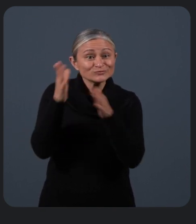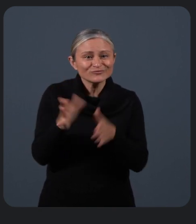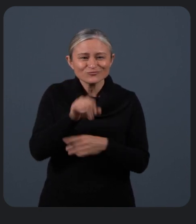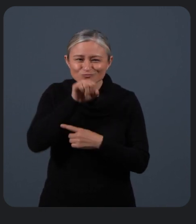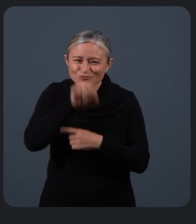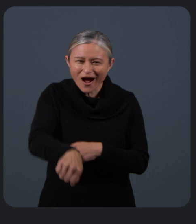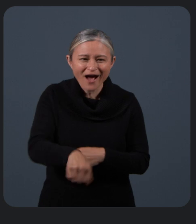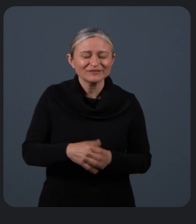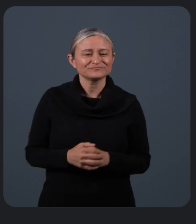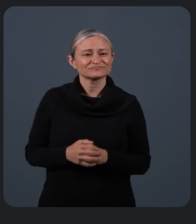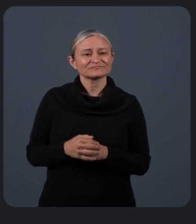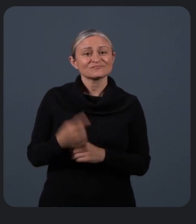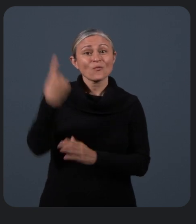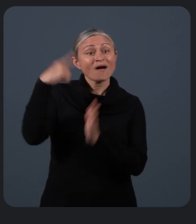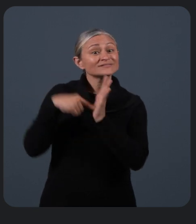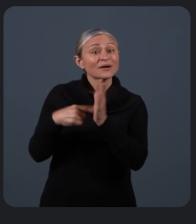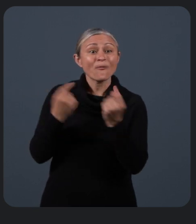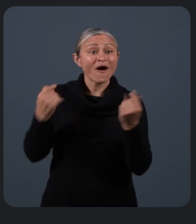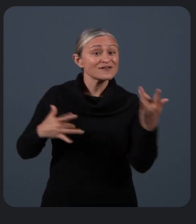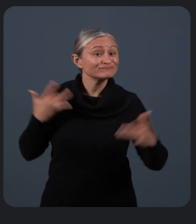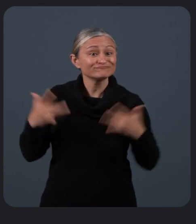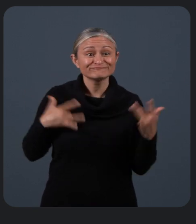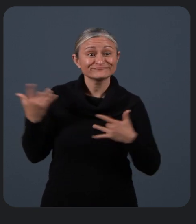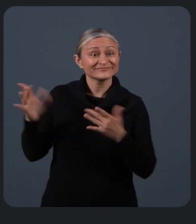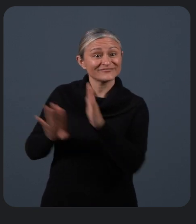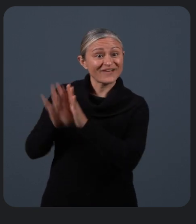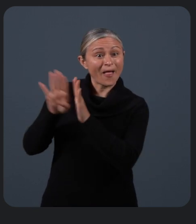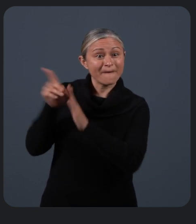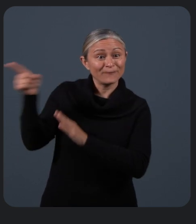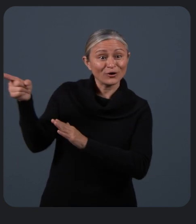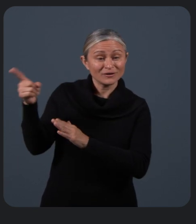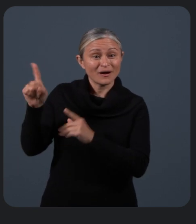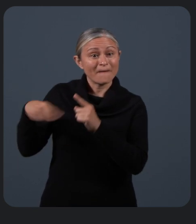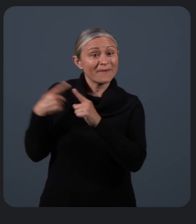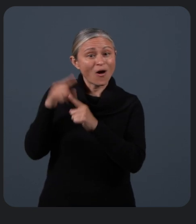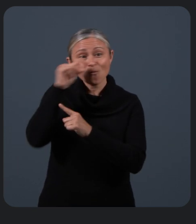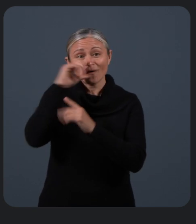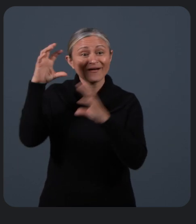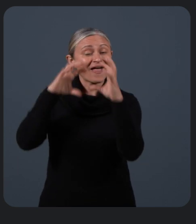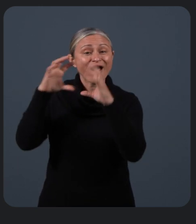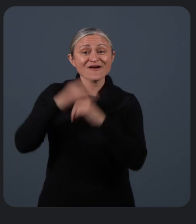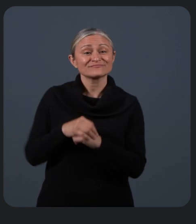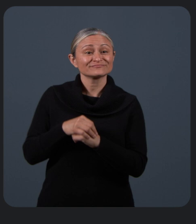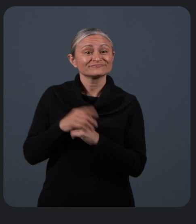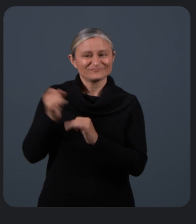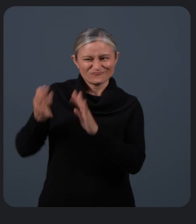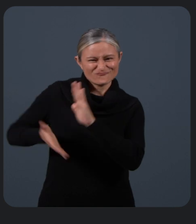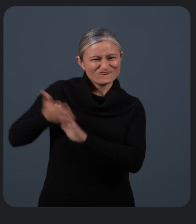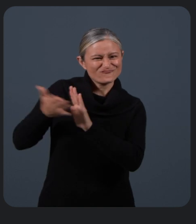One example of what excites developers about Google Cloud is Cloud Run, our serverless platform,